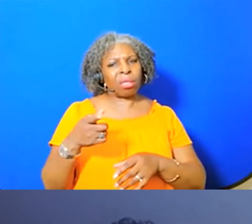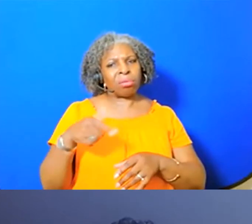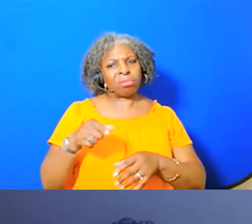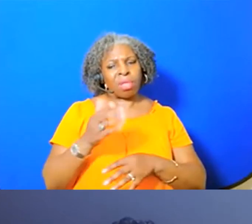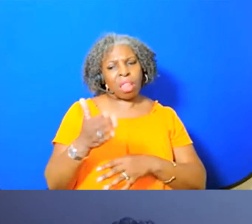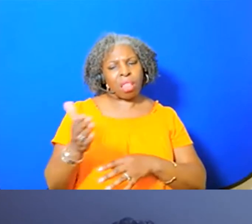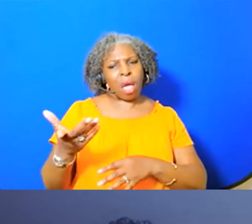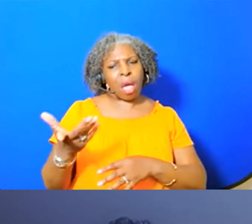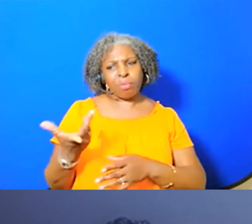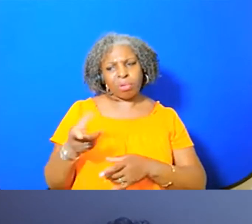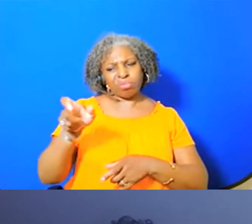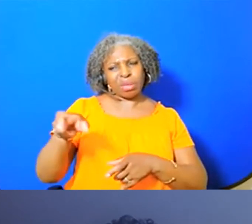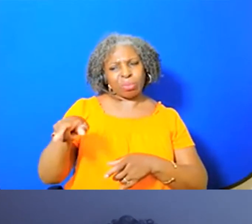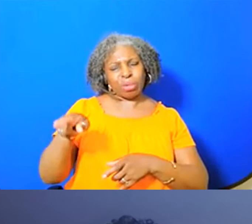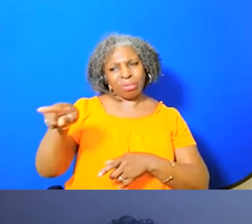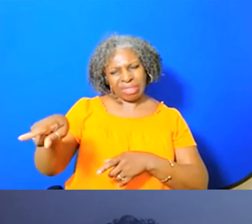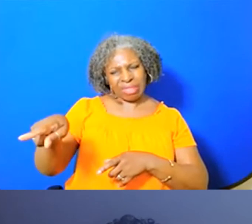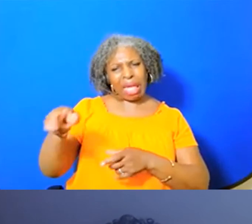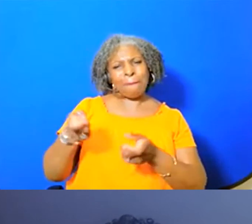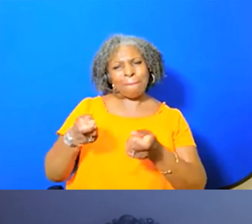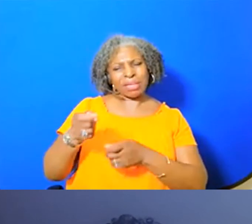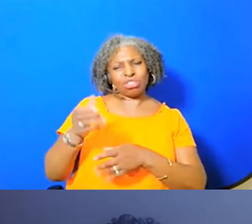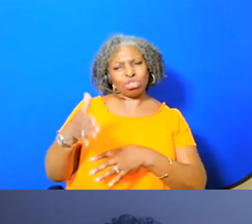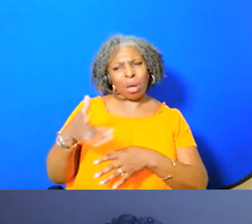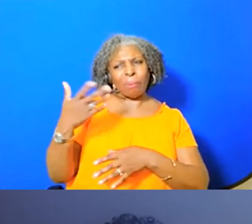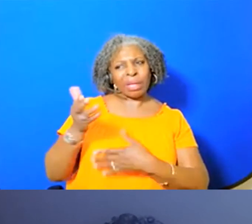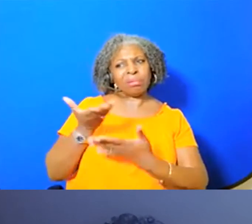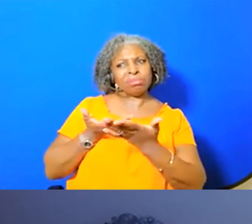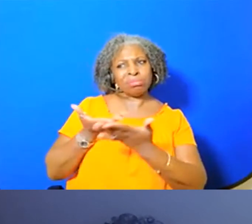People that run the allotment, for example, people that understand the coastline,